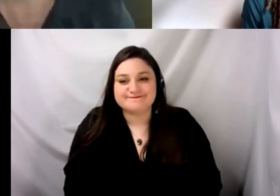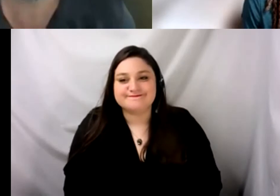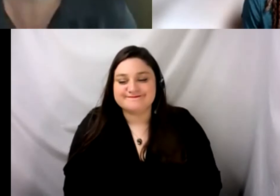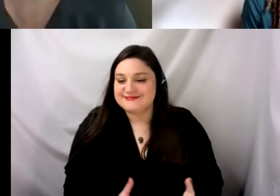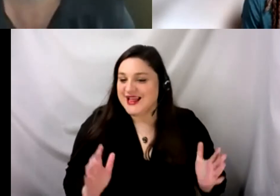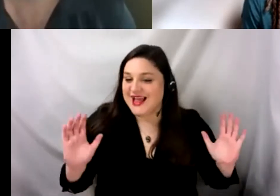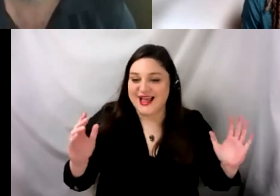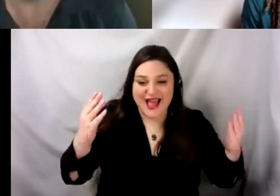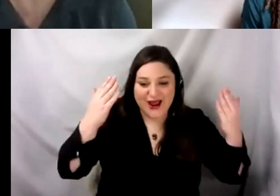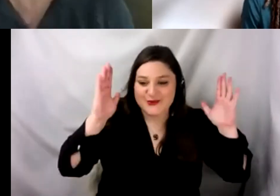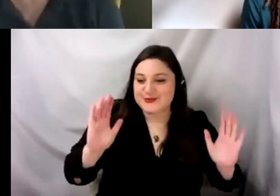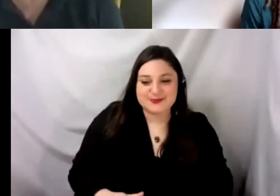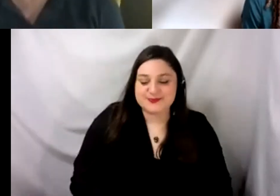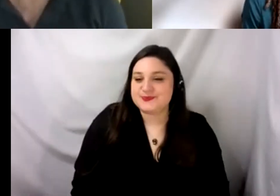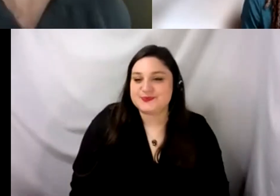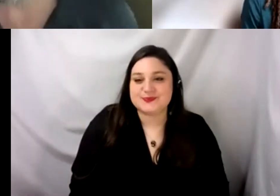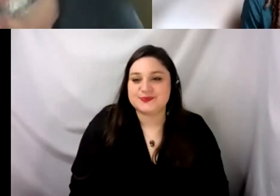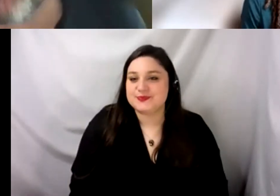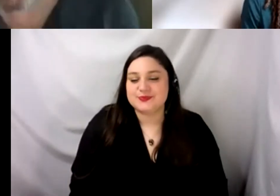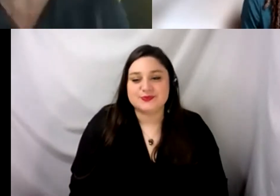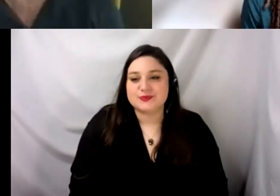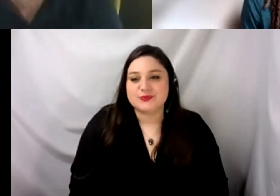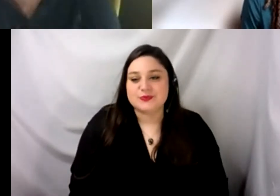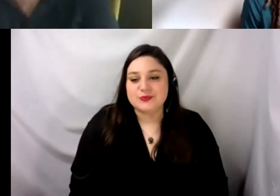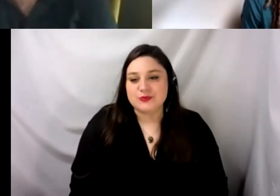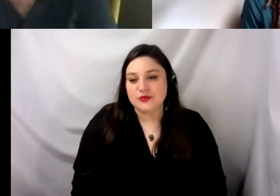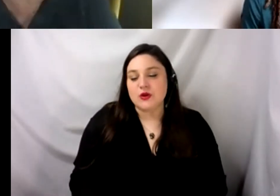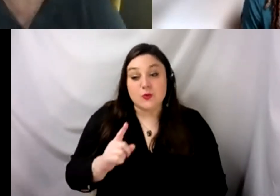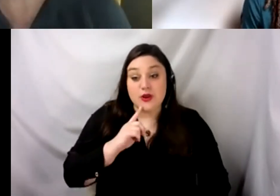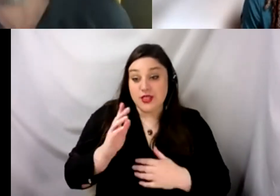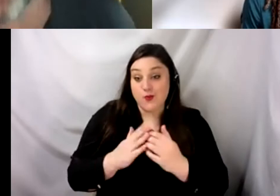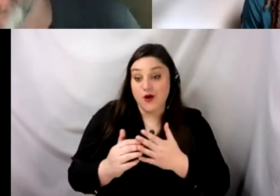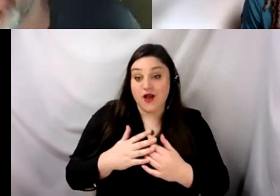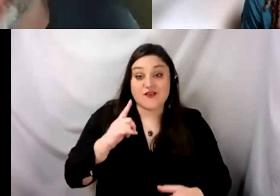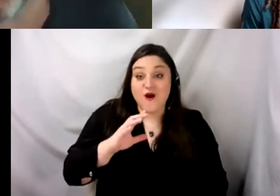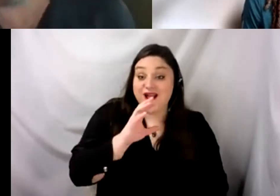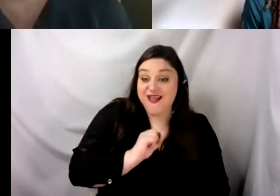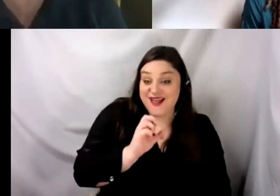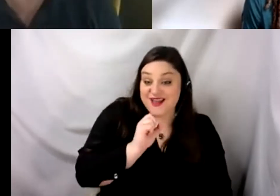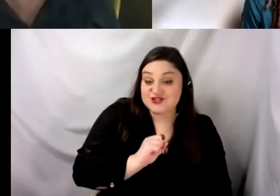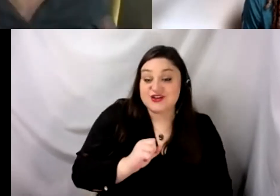Regardless of their age if they are performing they are artists and